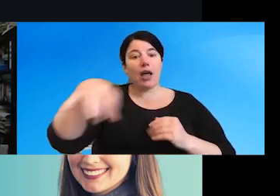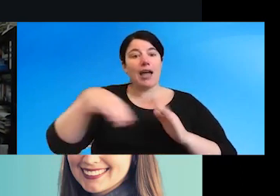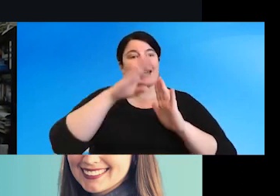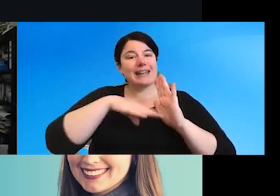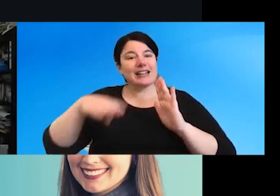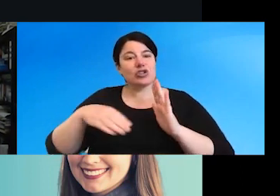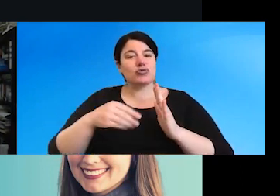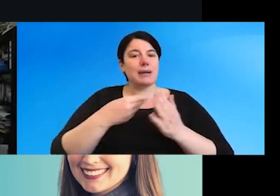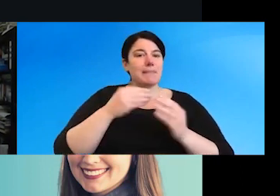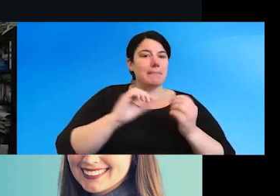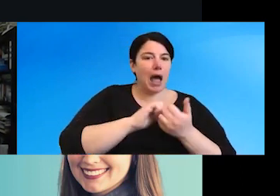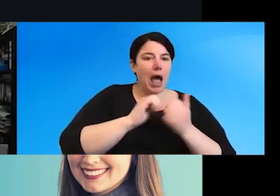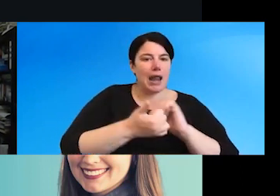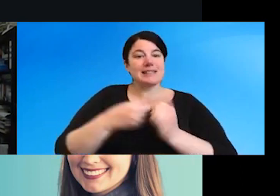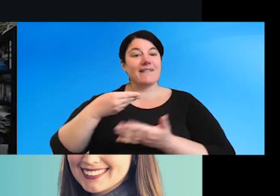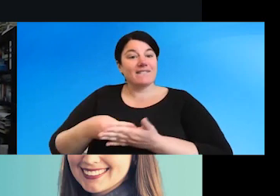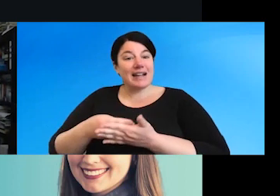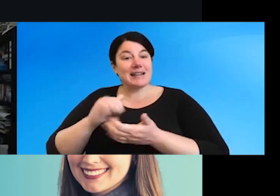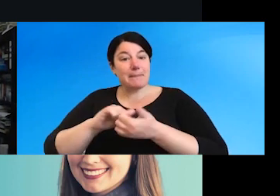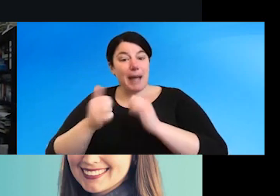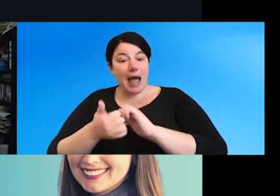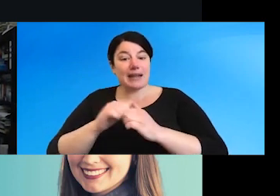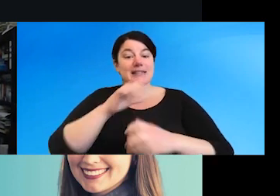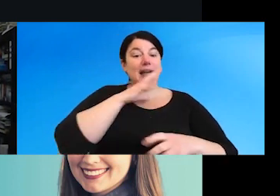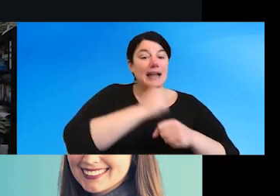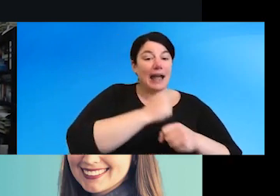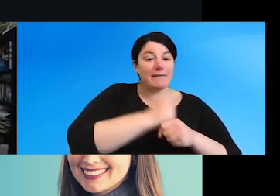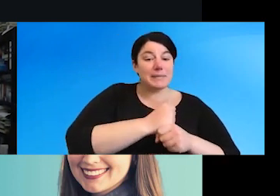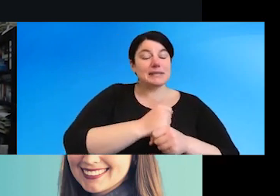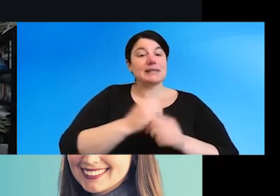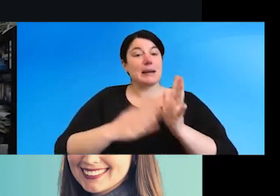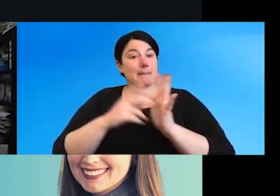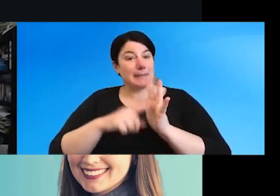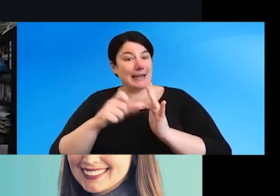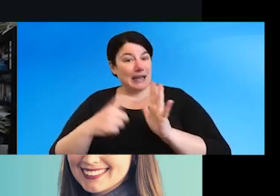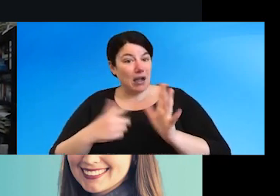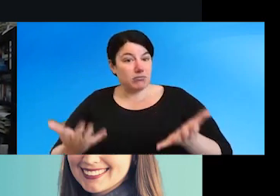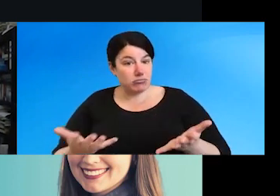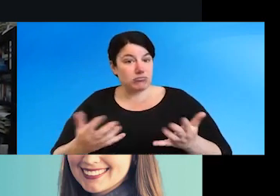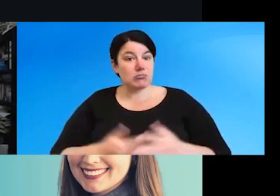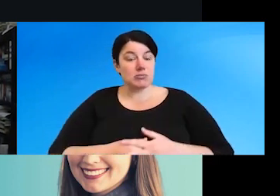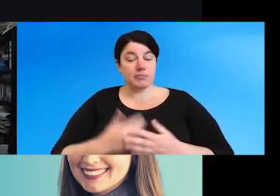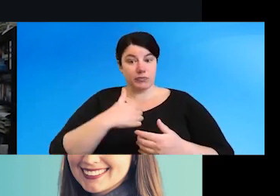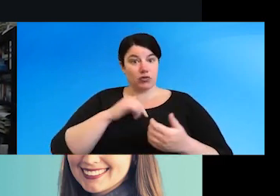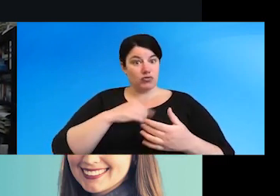funding partners, government and media. And have a look at how those relationships have shifted or changed.